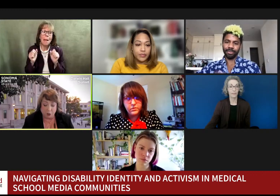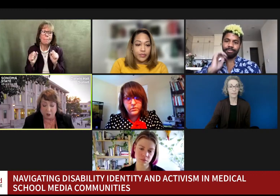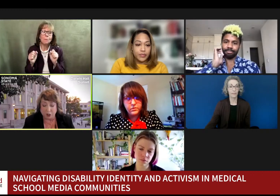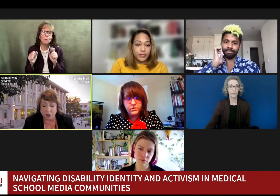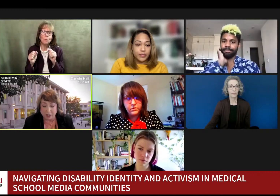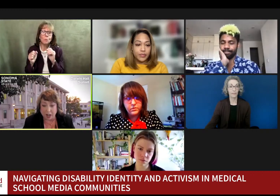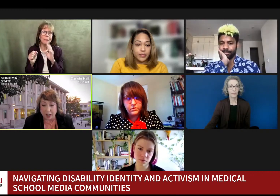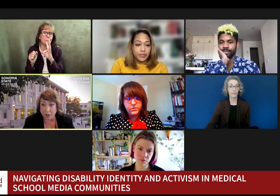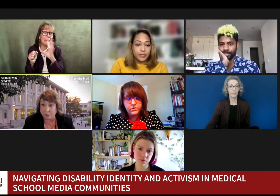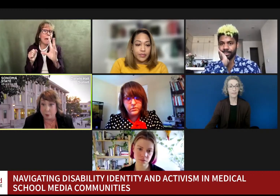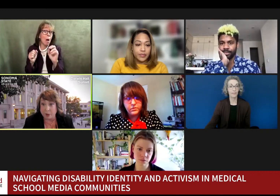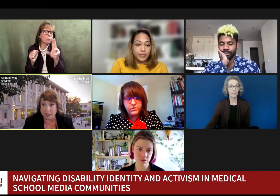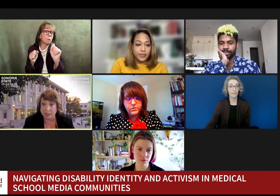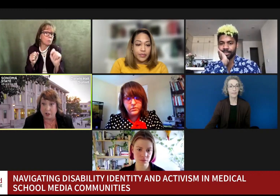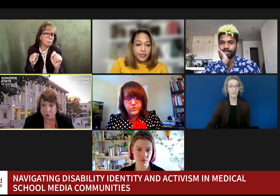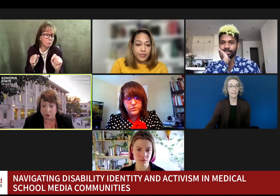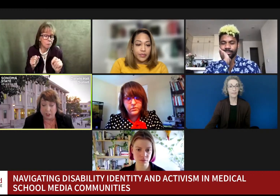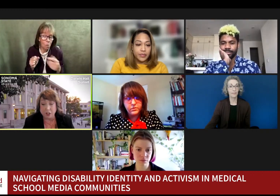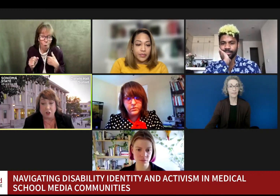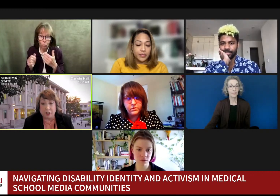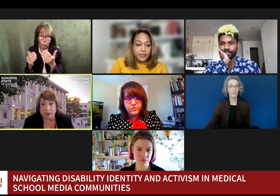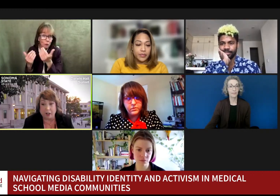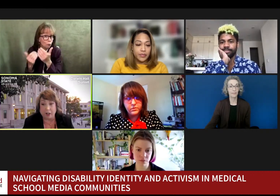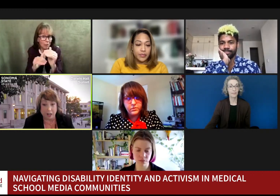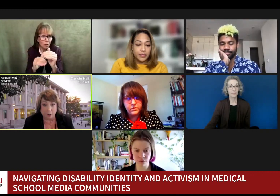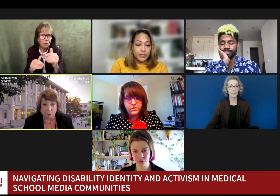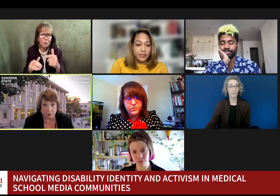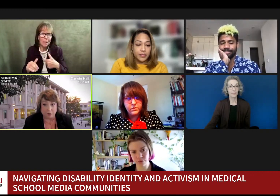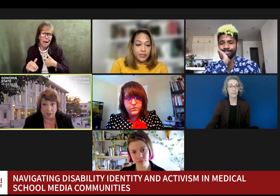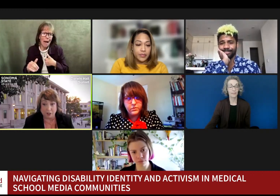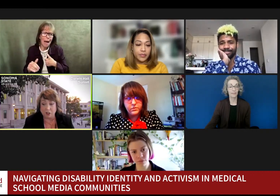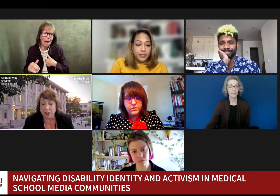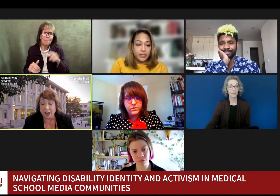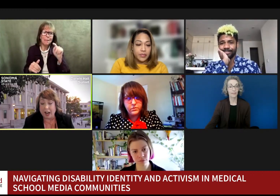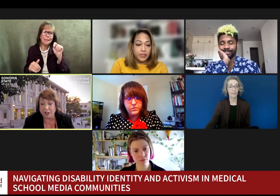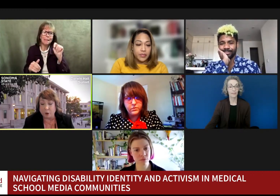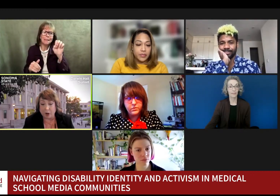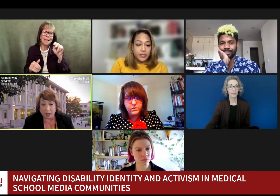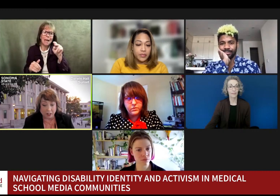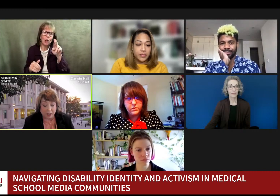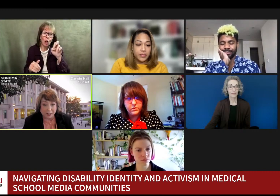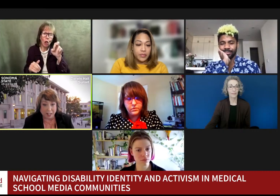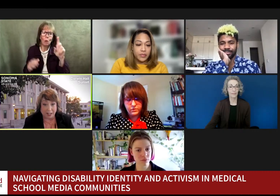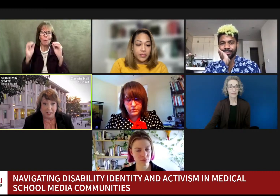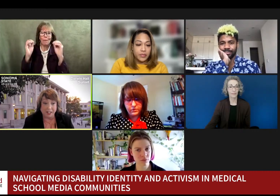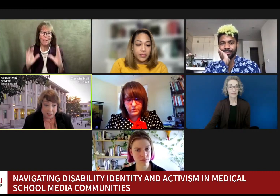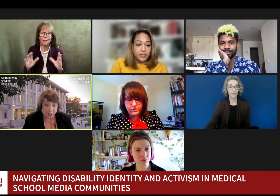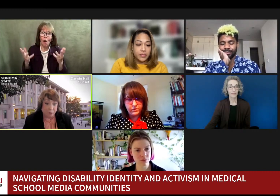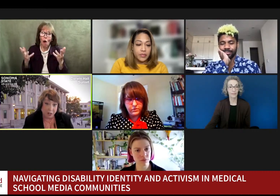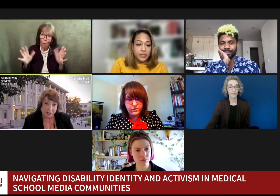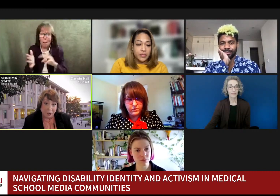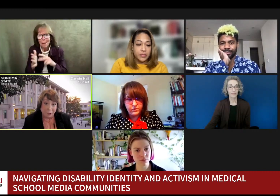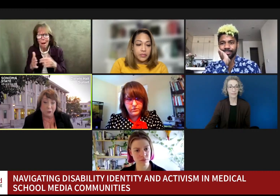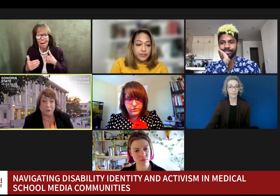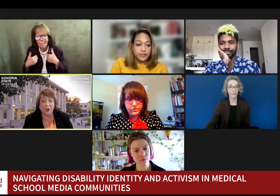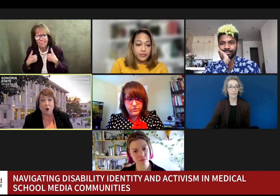I come from a place of privilege that I'm a tenured professor and I recognize that. And since I've been tenured,